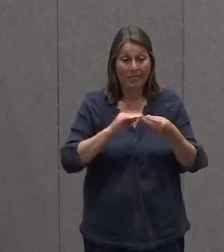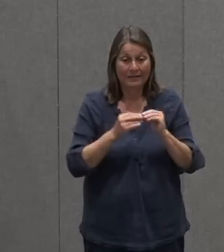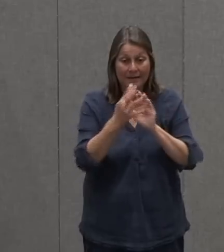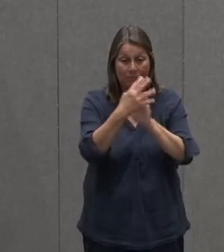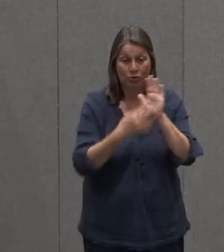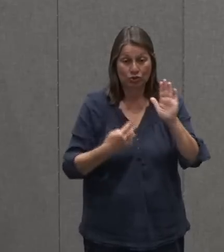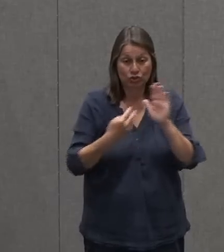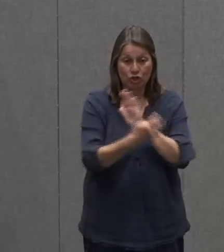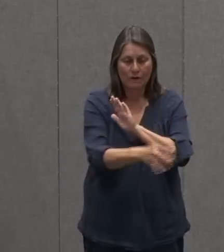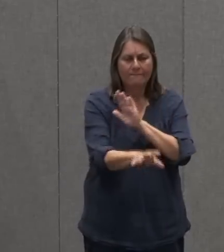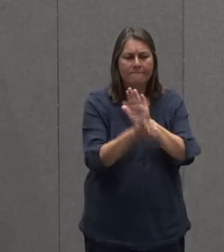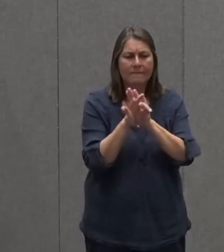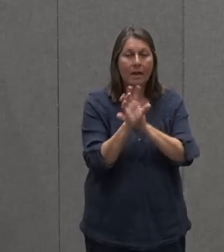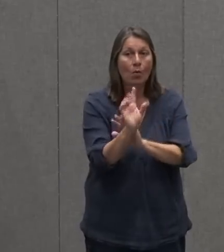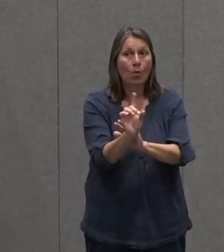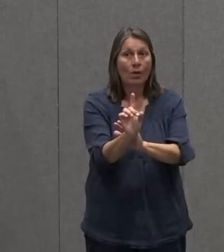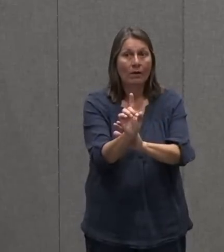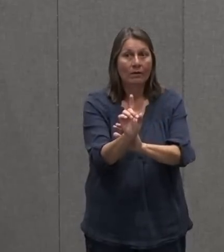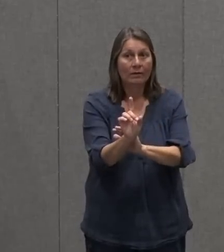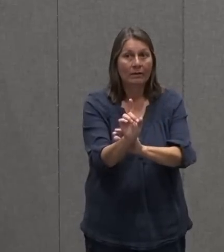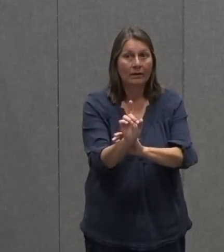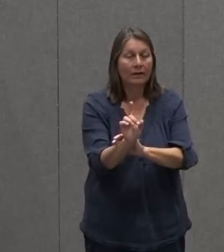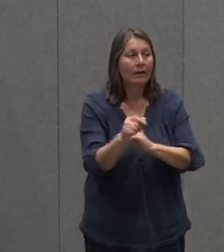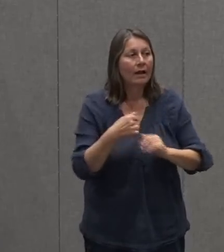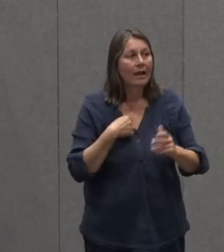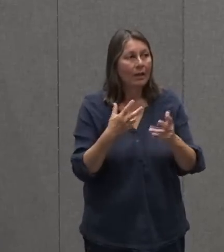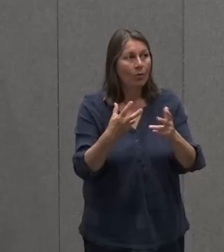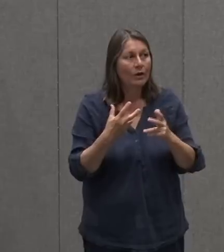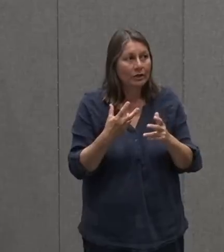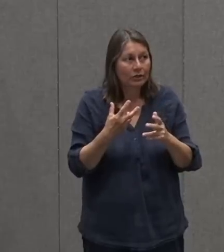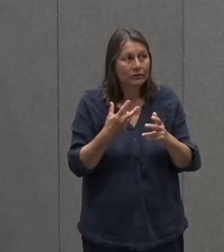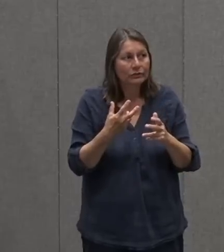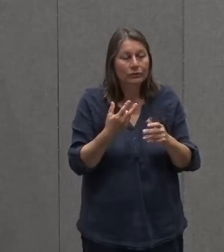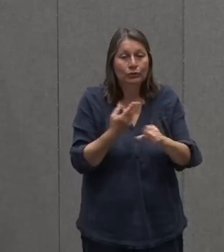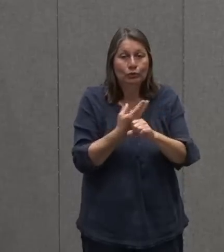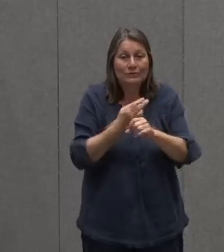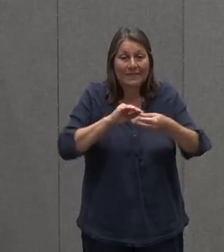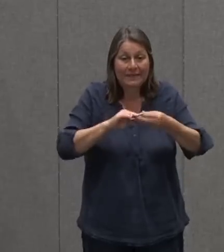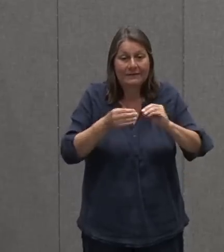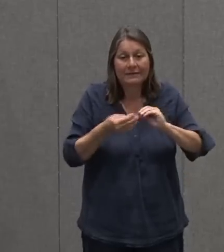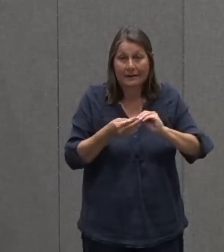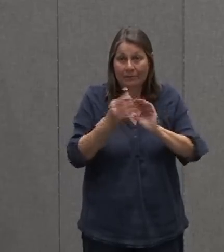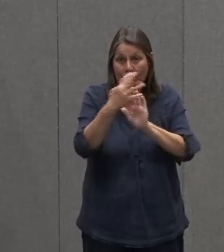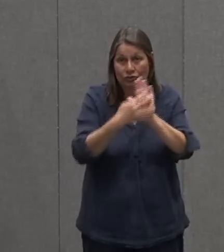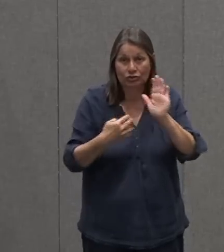and since I wanna be able to reuse this number chart, I'm gonna go ahead and just put sticky notes over where they are.